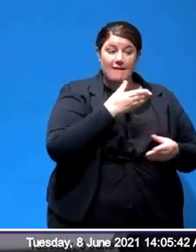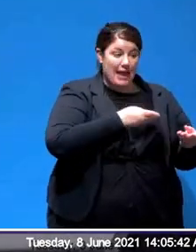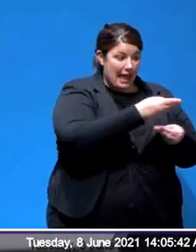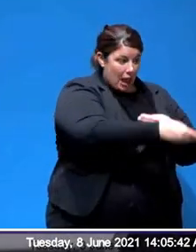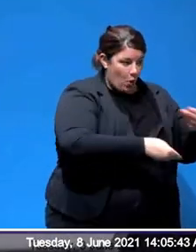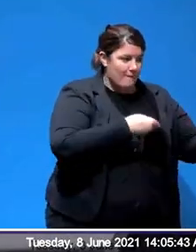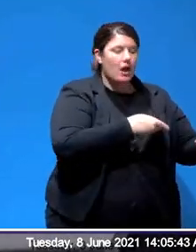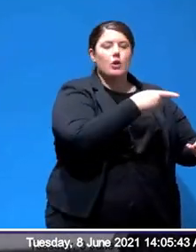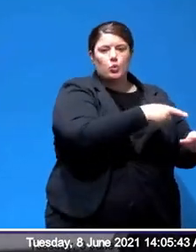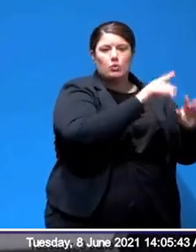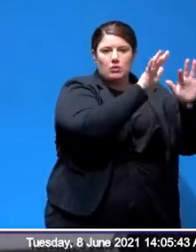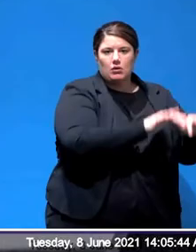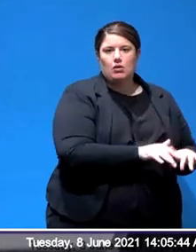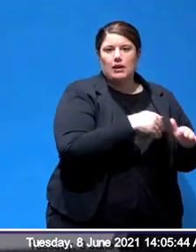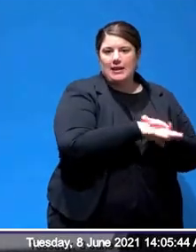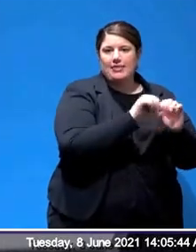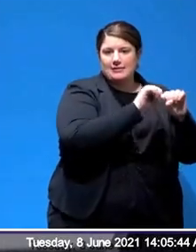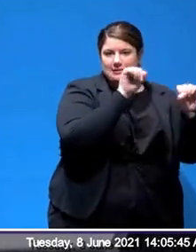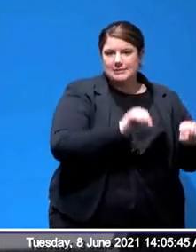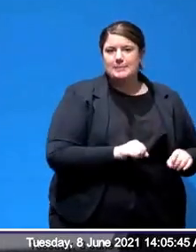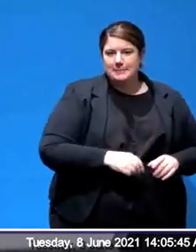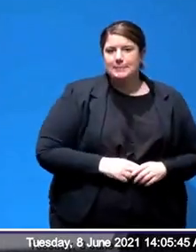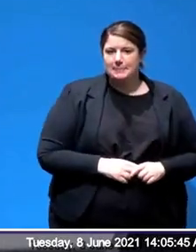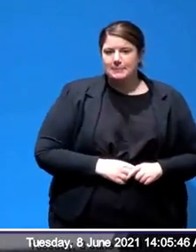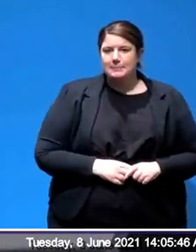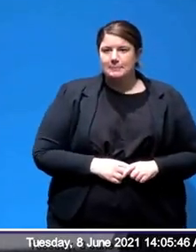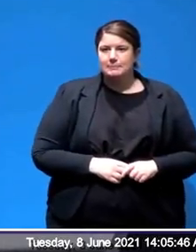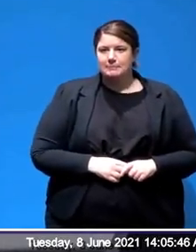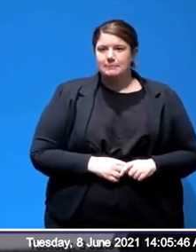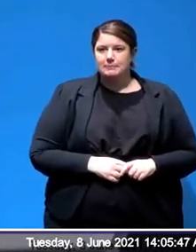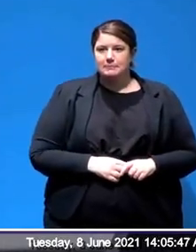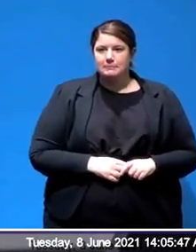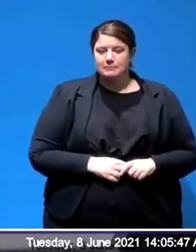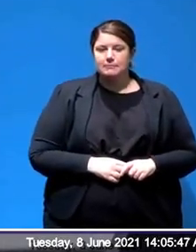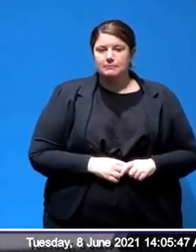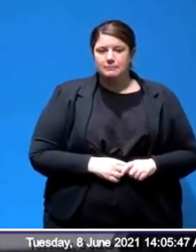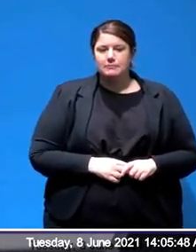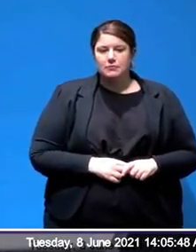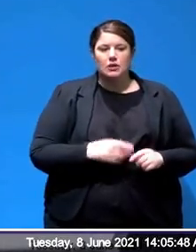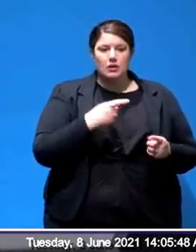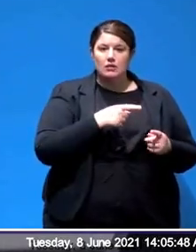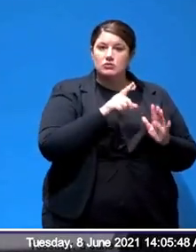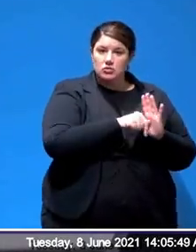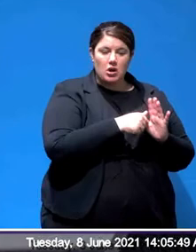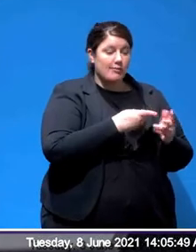That's my recollection, that he got the --- as part of his hand over, he advised the staff.